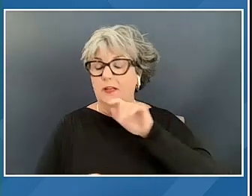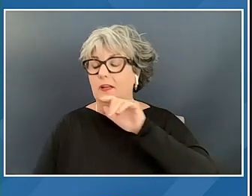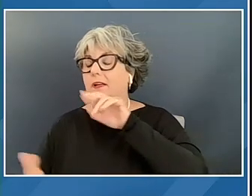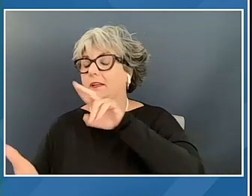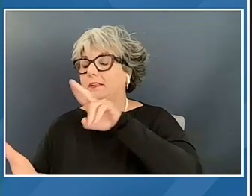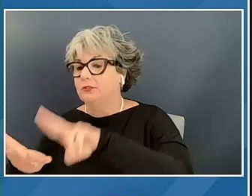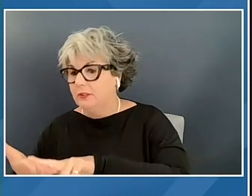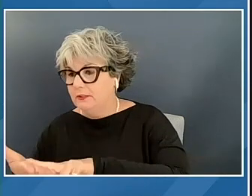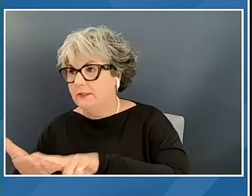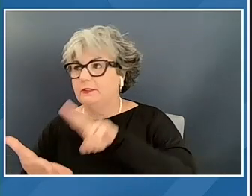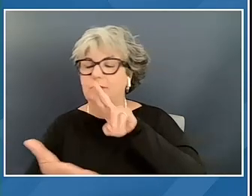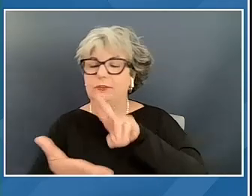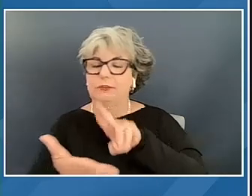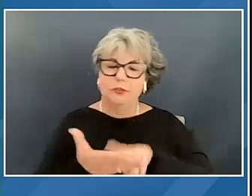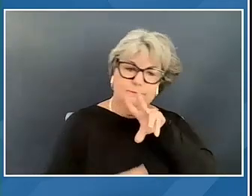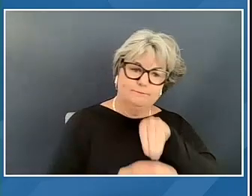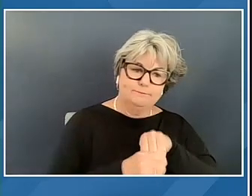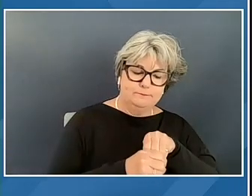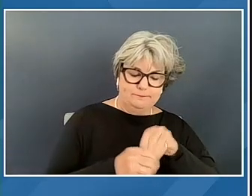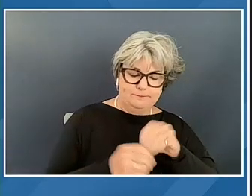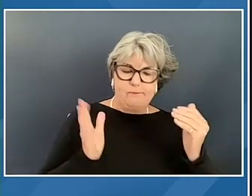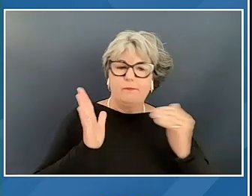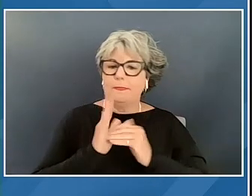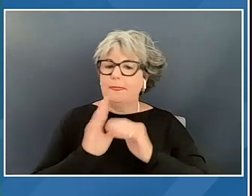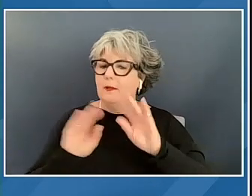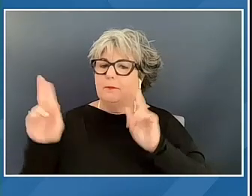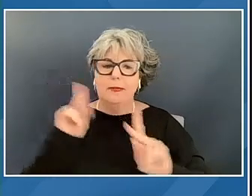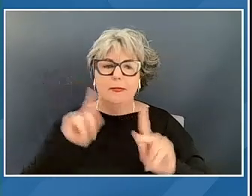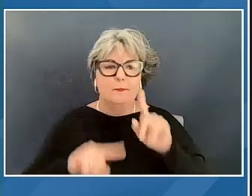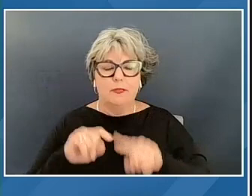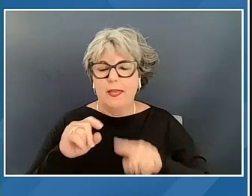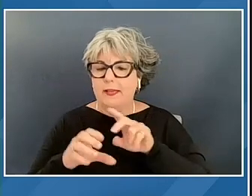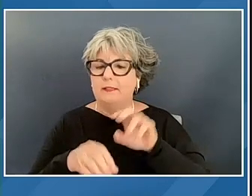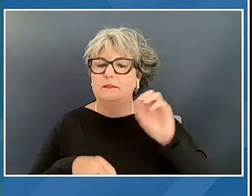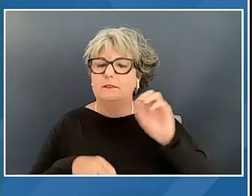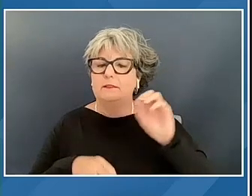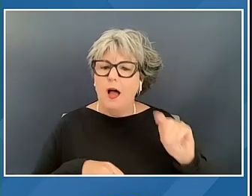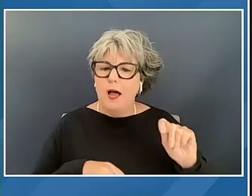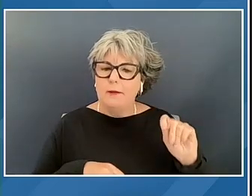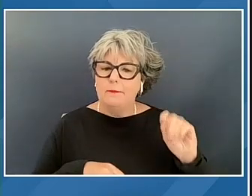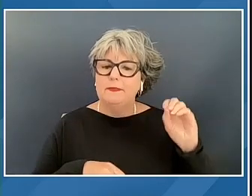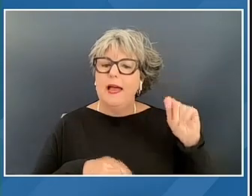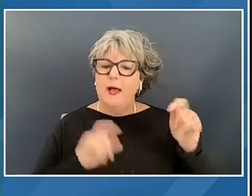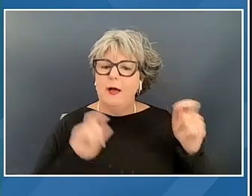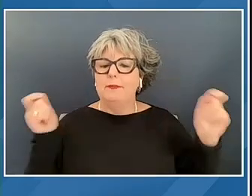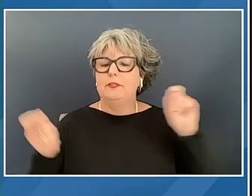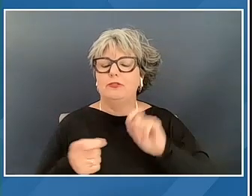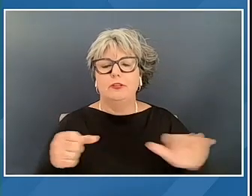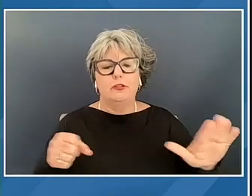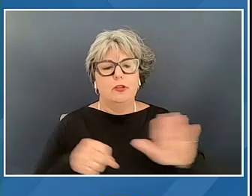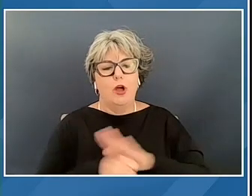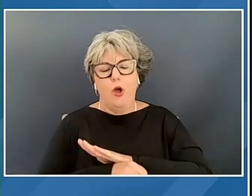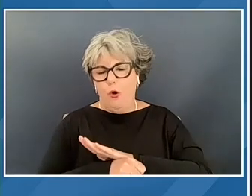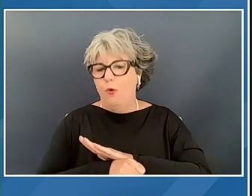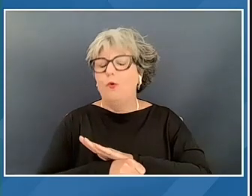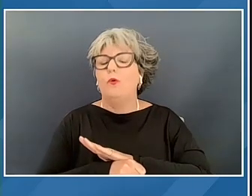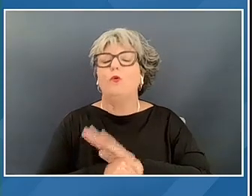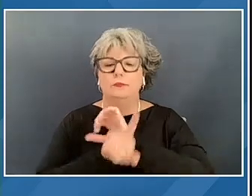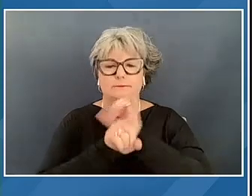Again, obviously people can opt out of it, but it changes the entire game. And again, it may- this may not be- there